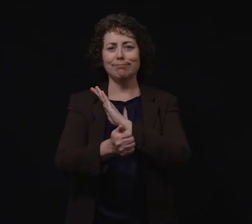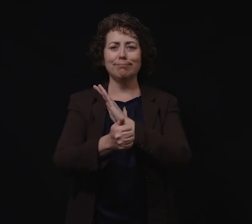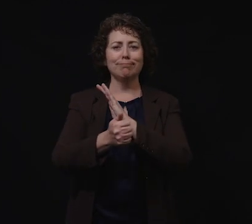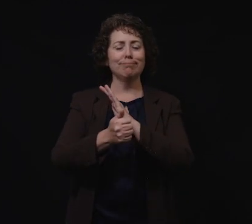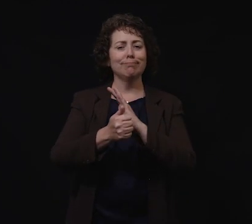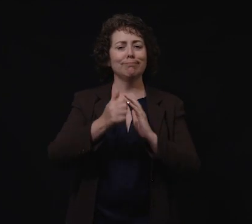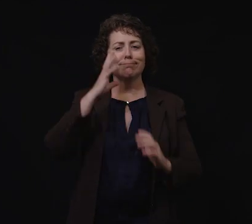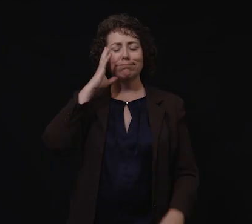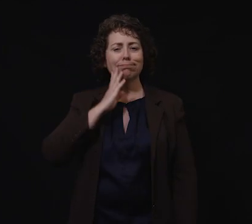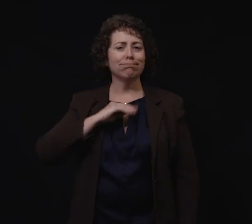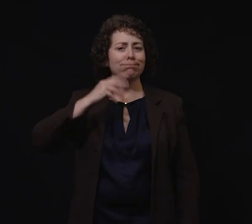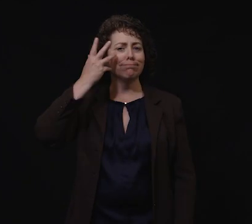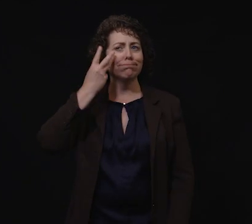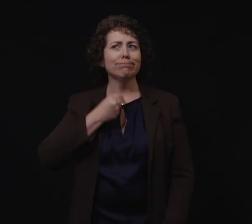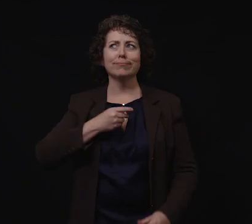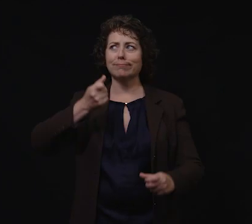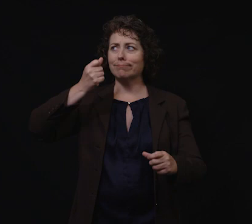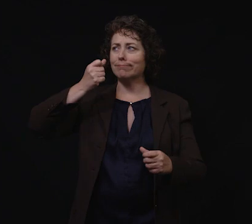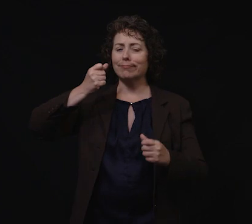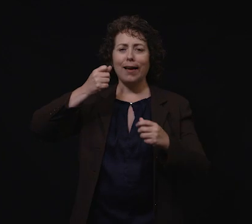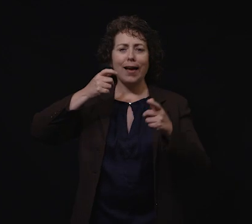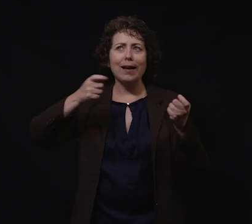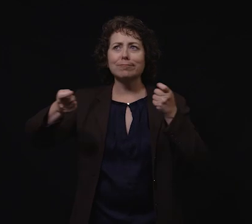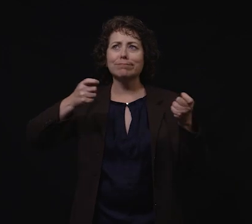Volume of precipitation that we've experienced over the last three years